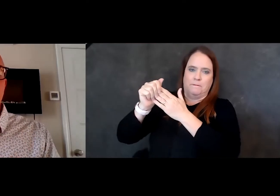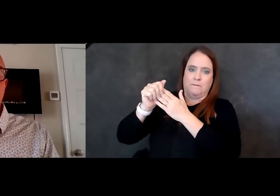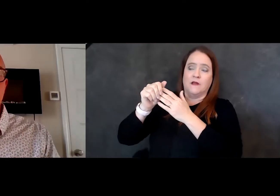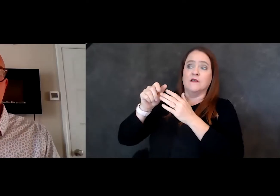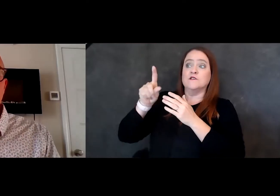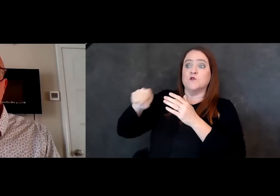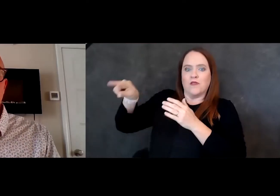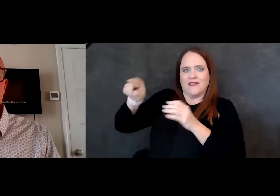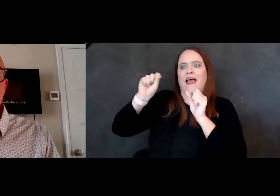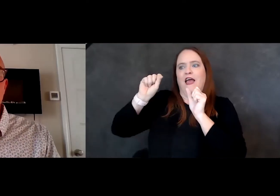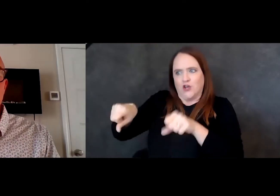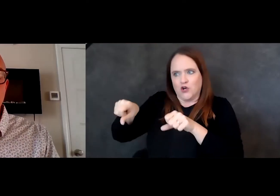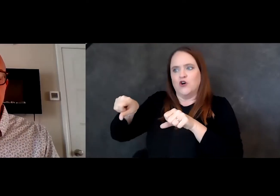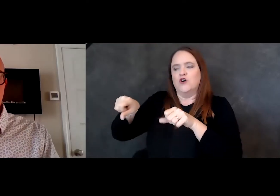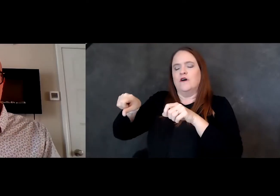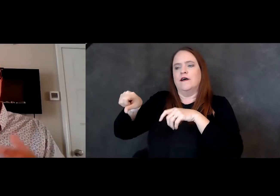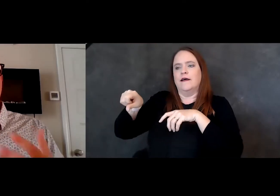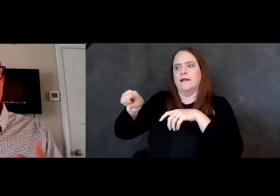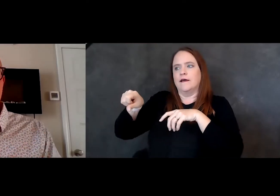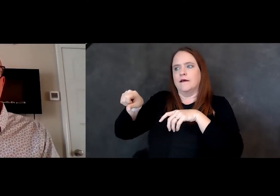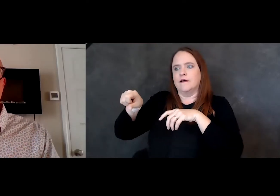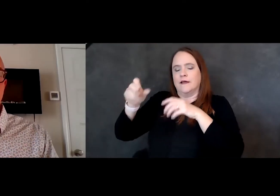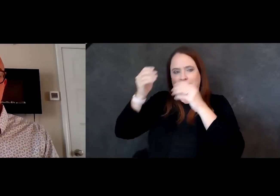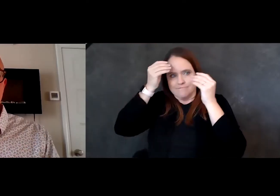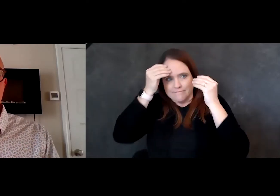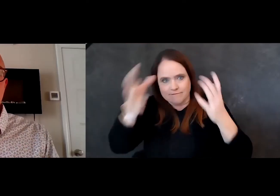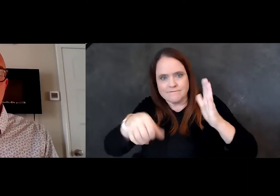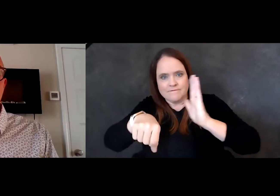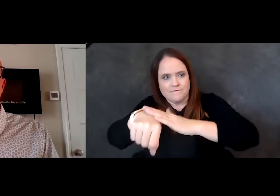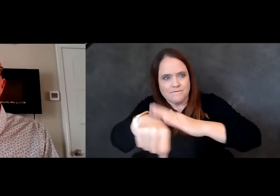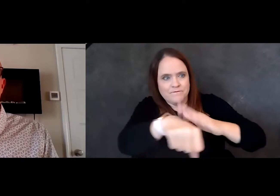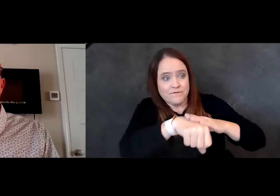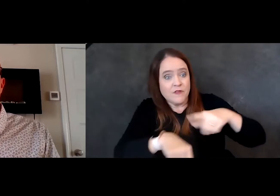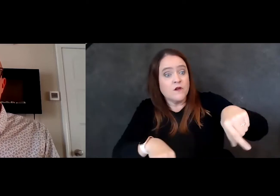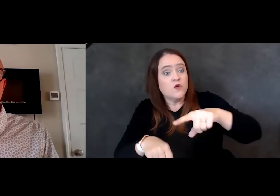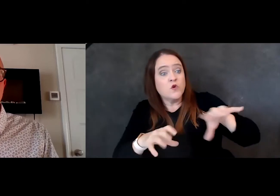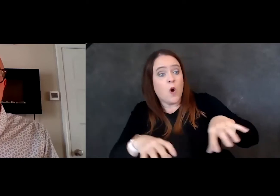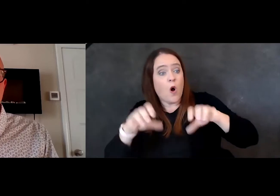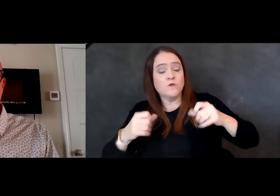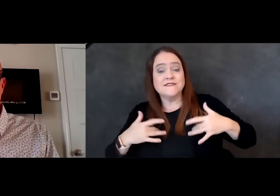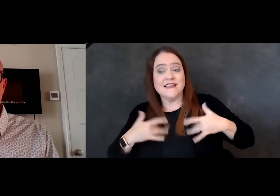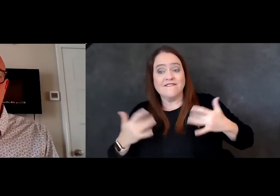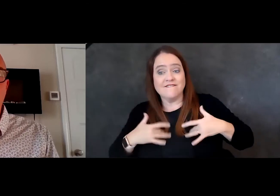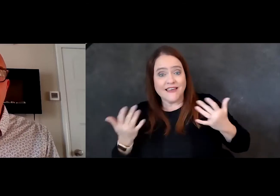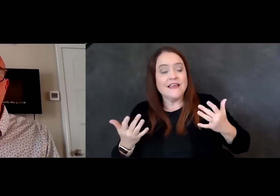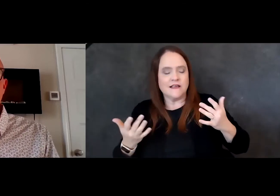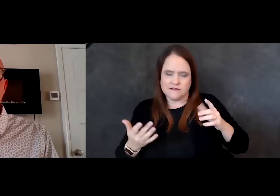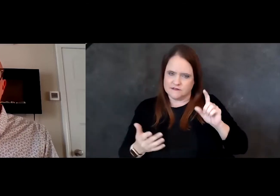out to units that hold events, to make sure that we are being as transparent and as proactive